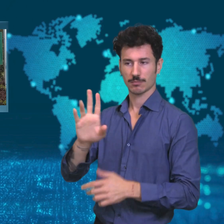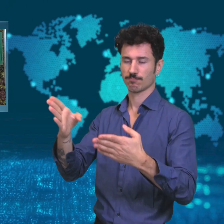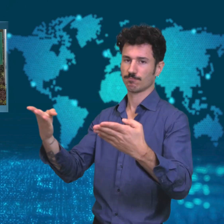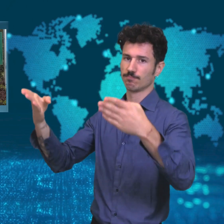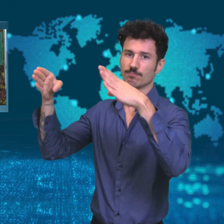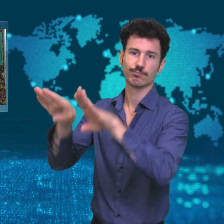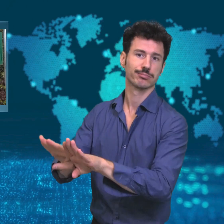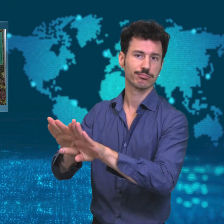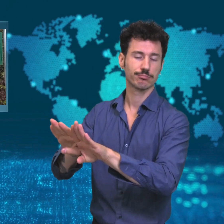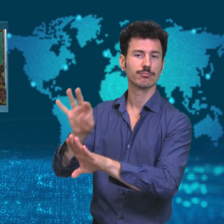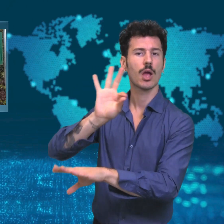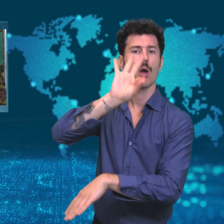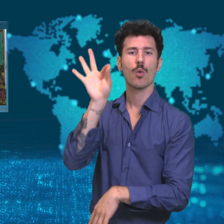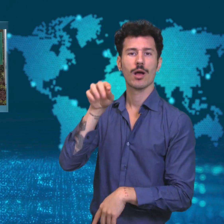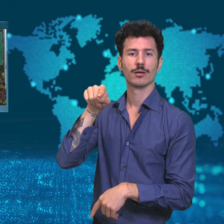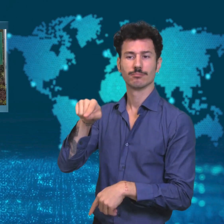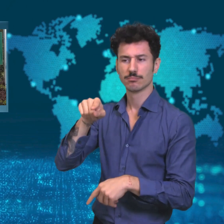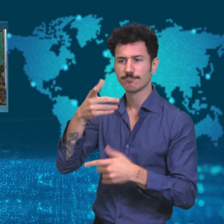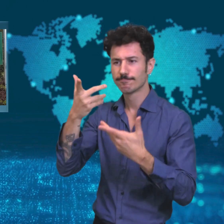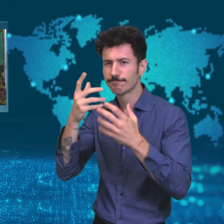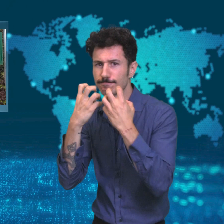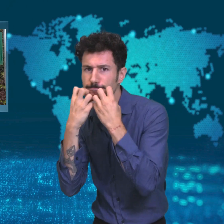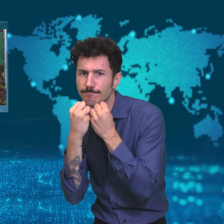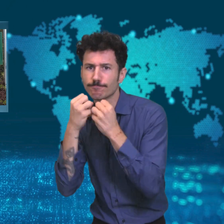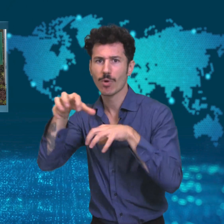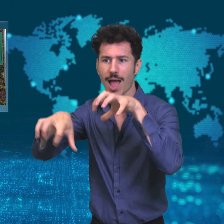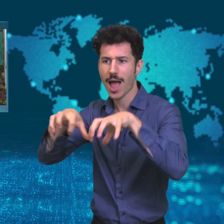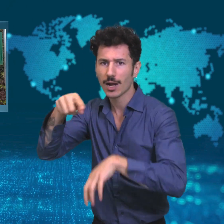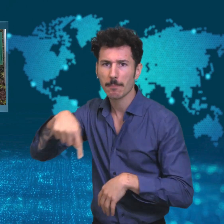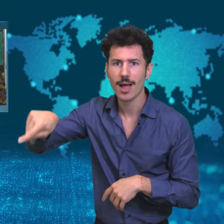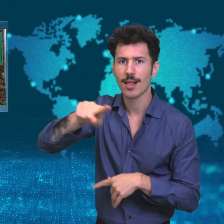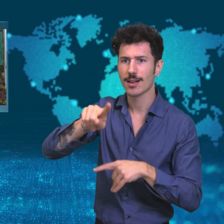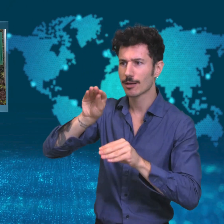the lack of care shown to its animals.